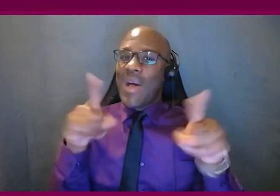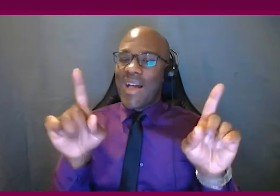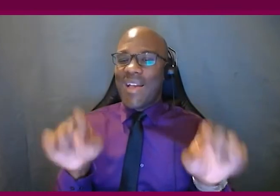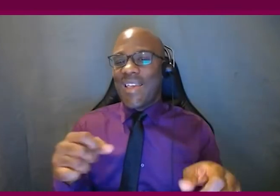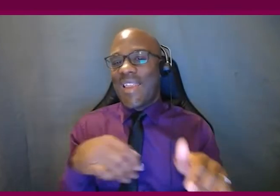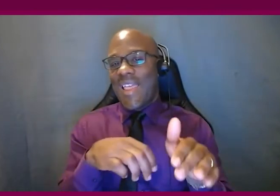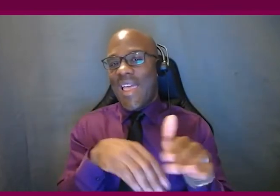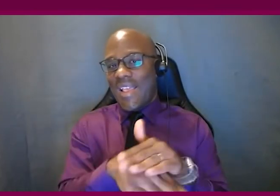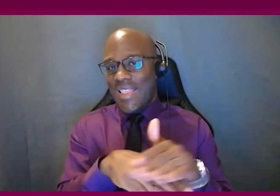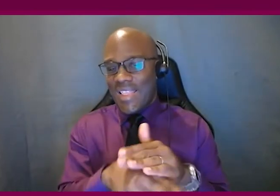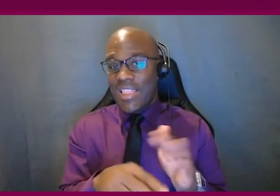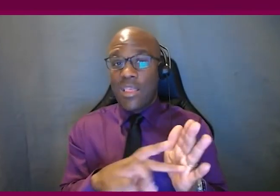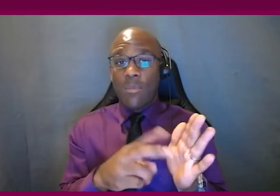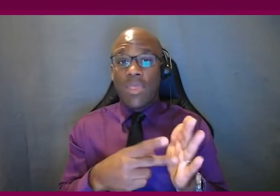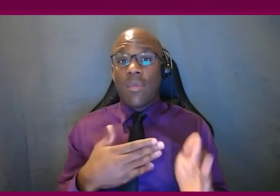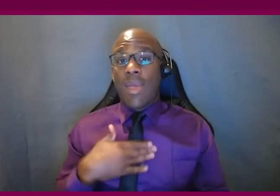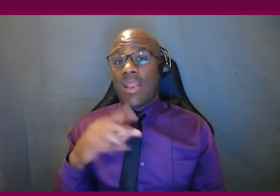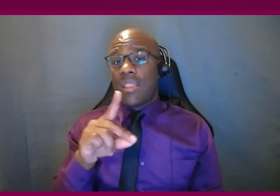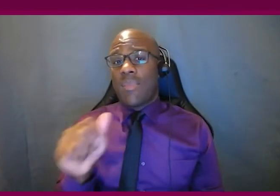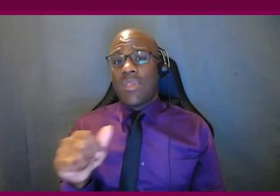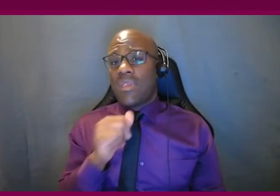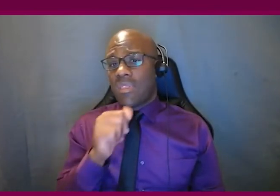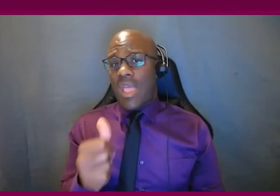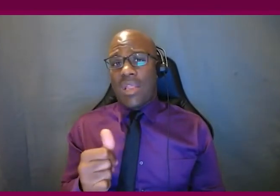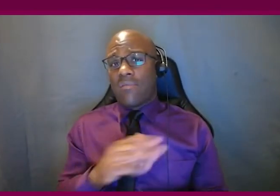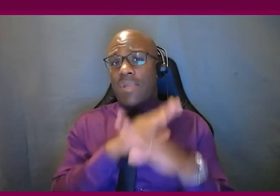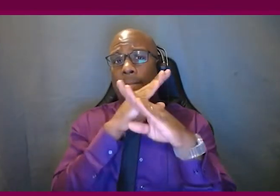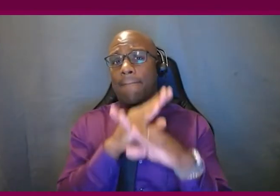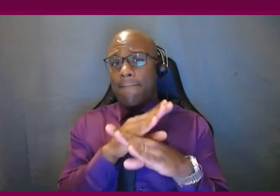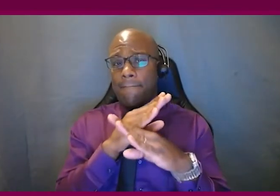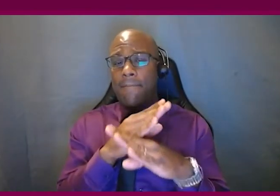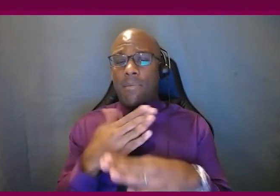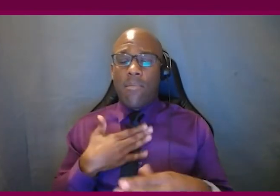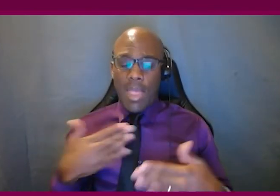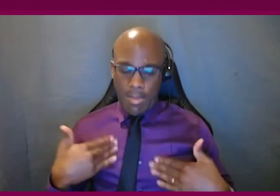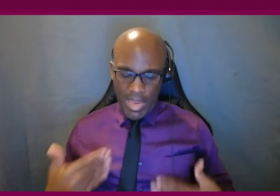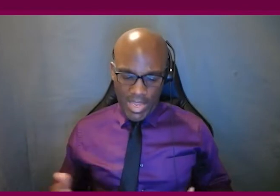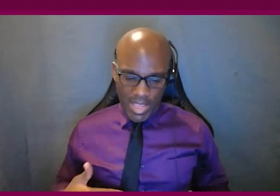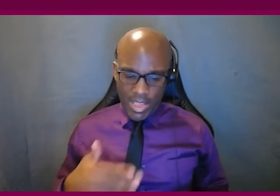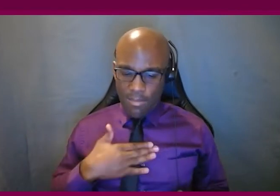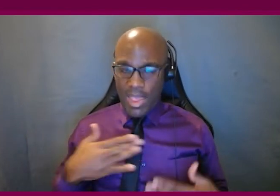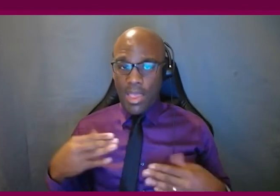So medicalization or the medical model puts the problem on an individual.